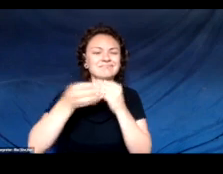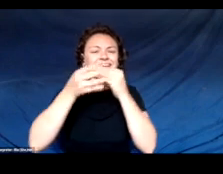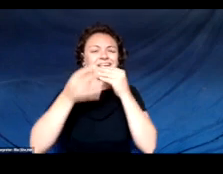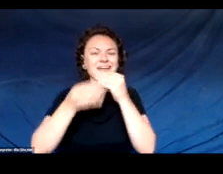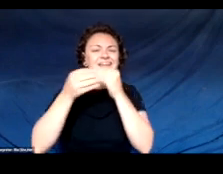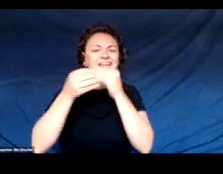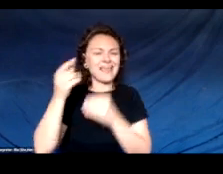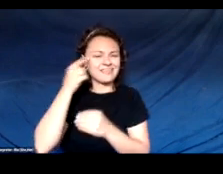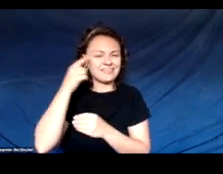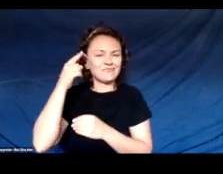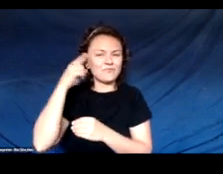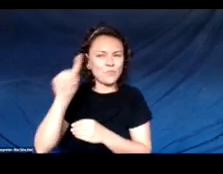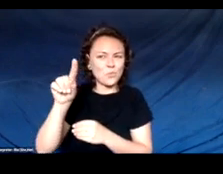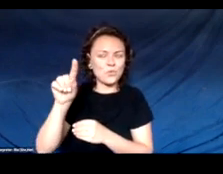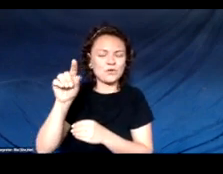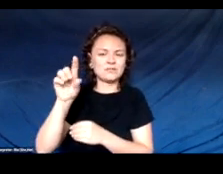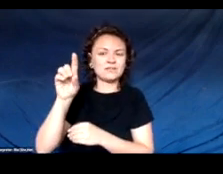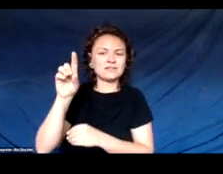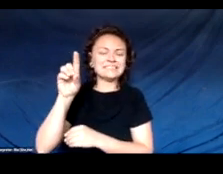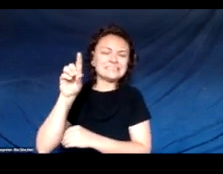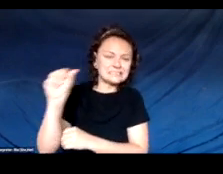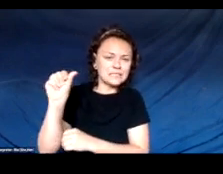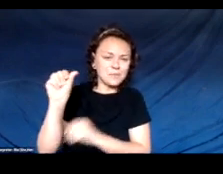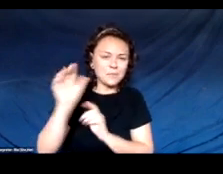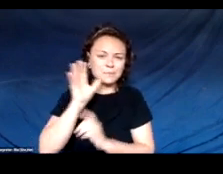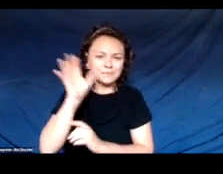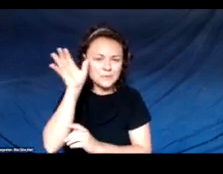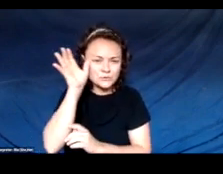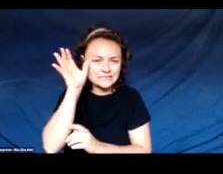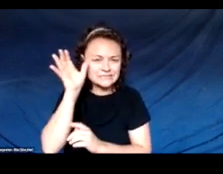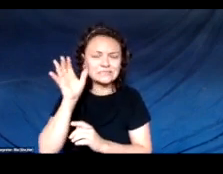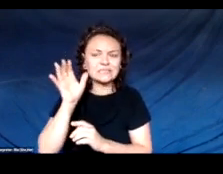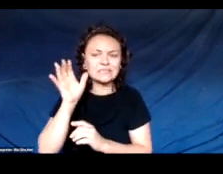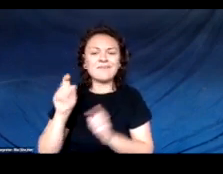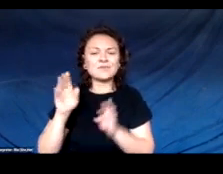like opening some stuff where I've learned to